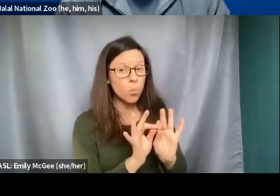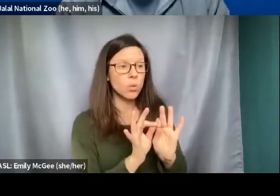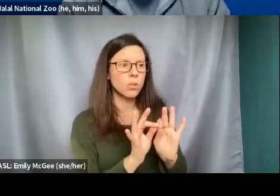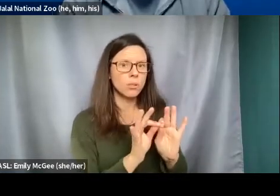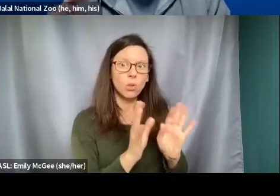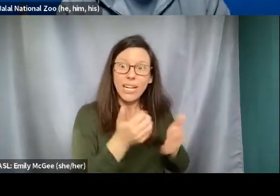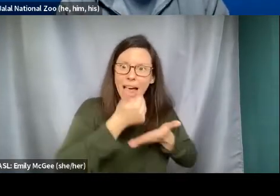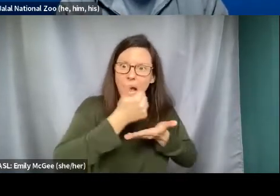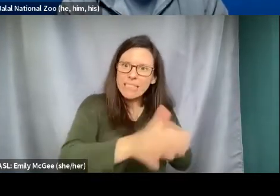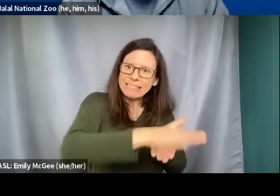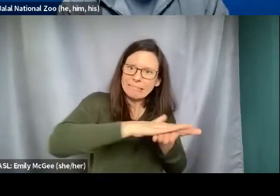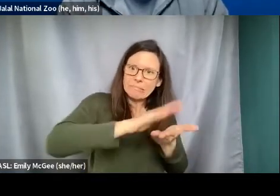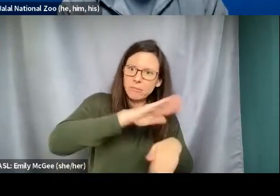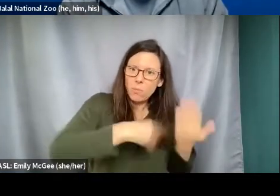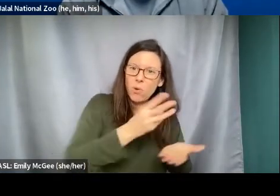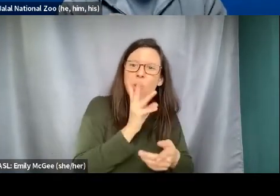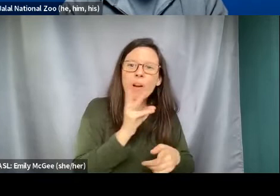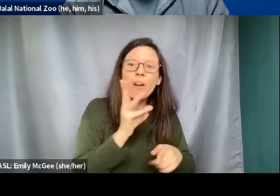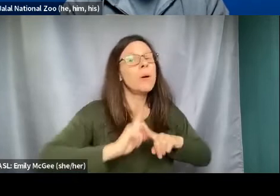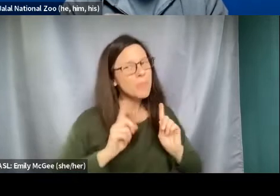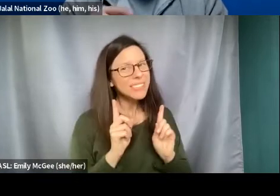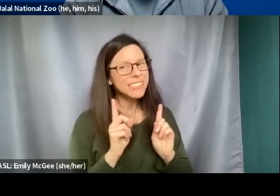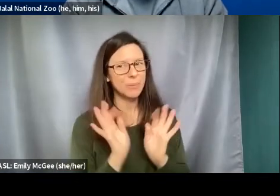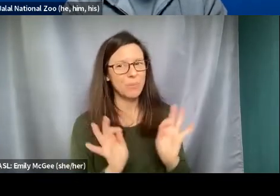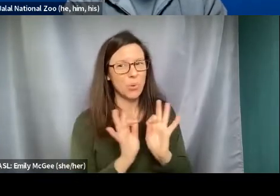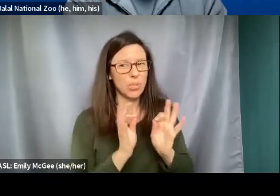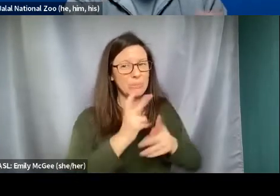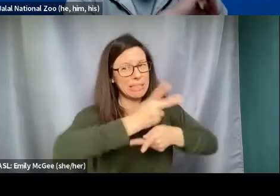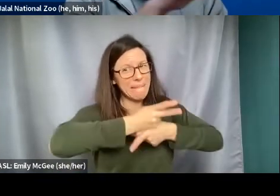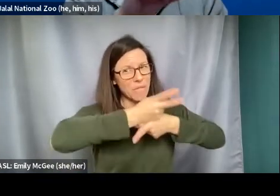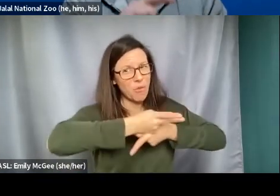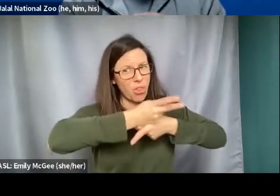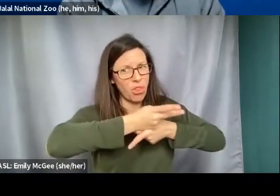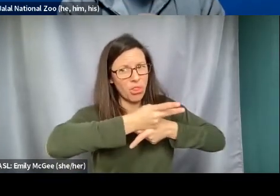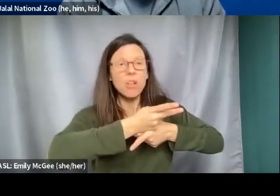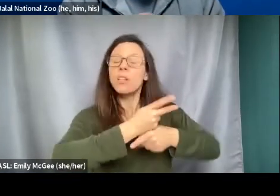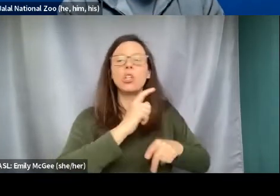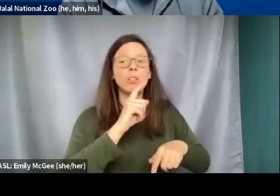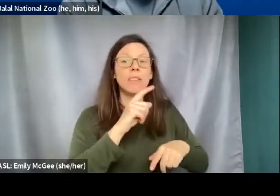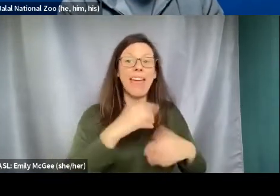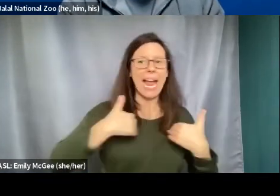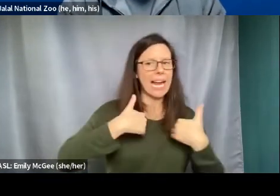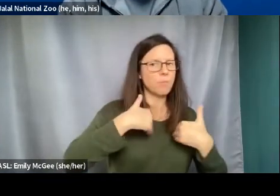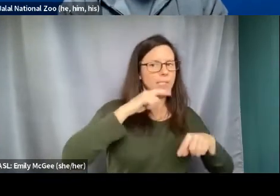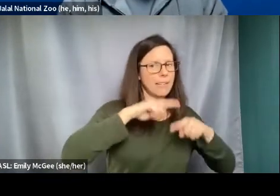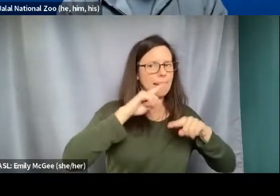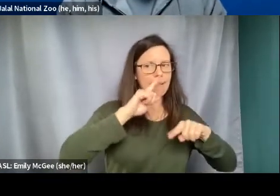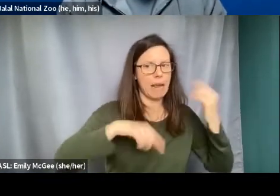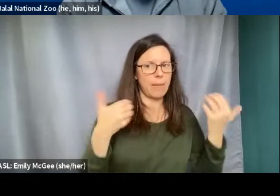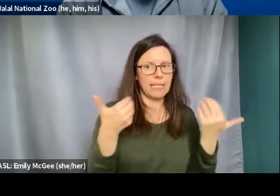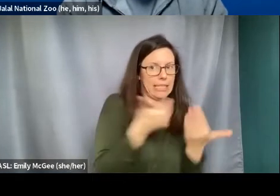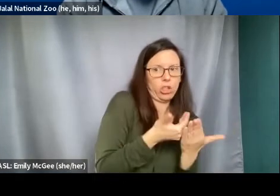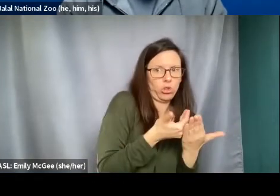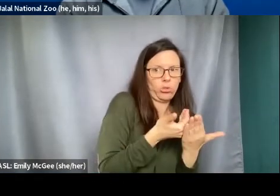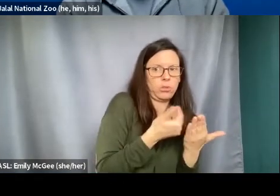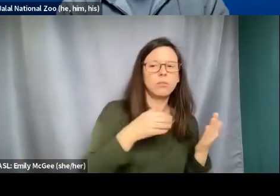which is why we use it in a sort of secondary system um from our regular filtration system.